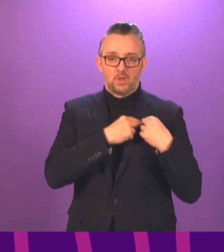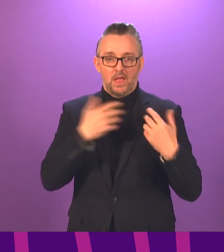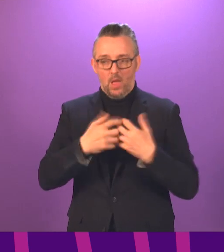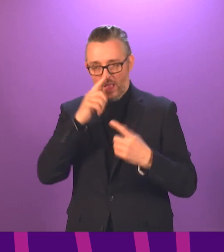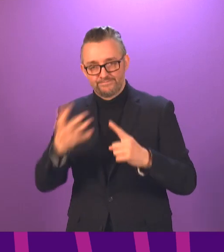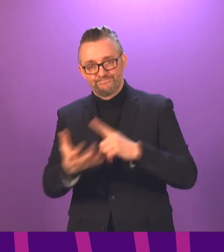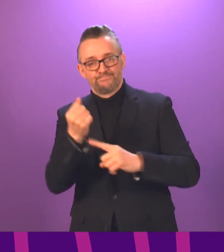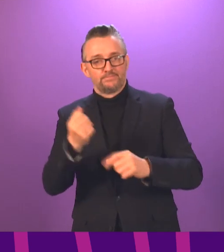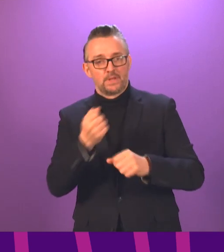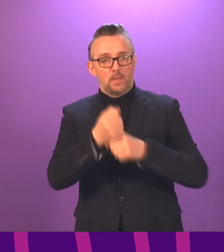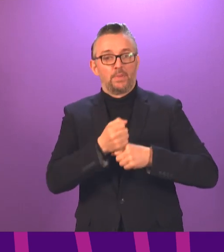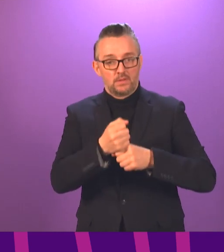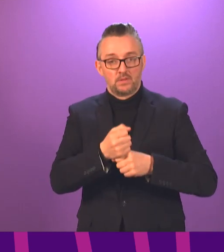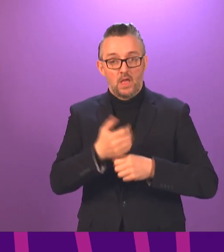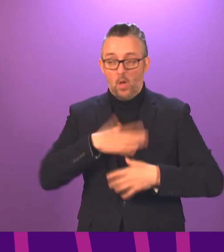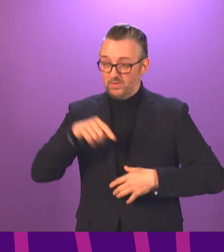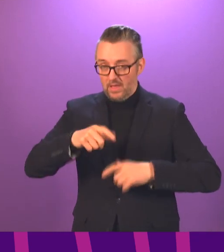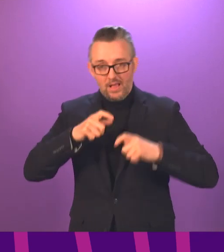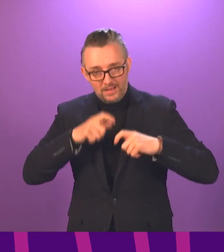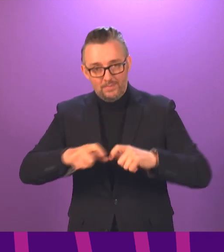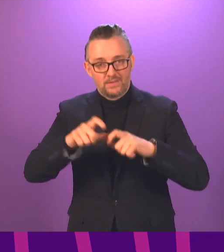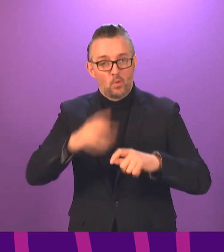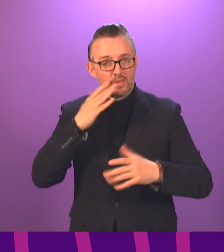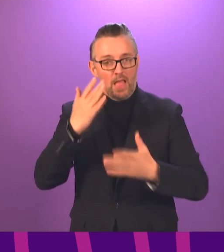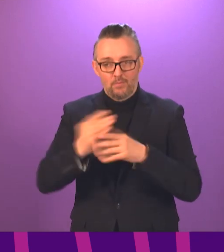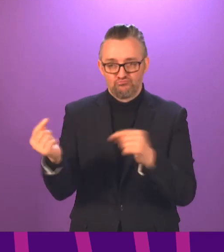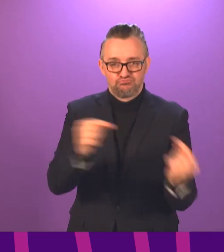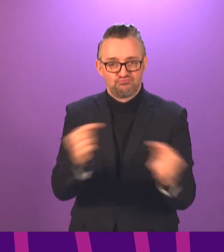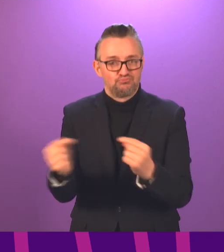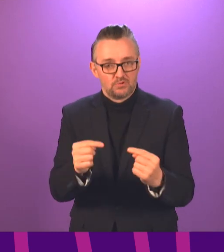and I look forward to seeing that maintained in the heat of the campaign. The Deputy Presiding Officer: